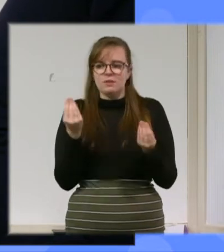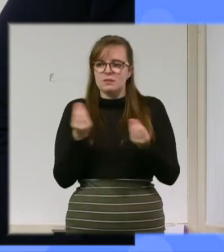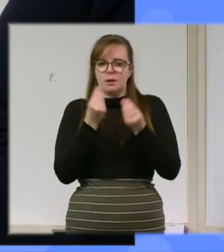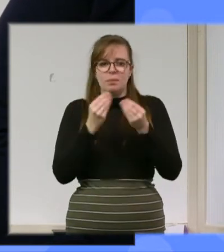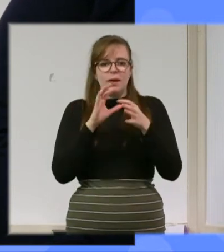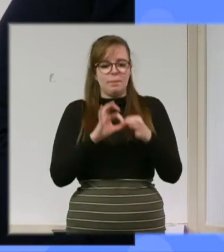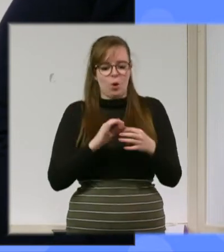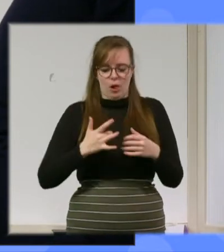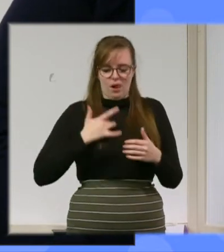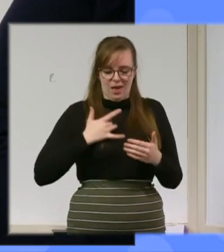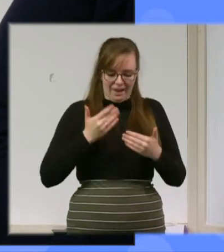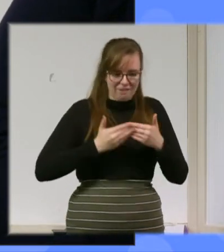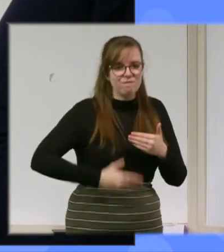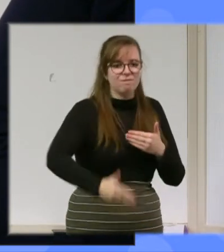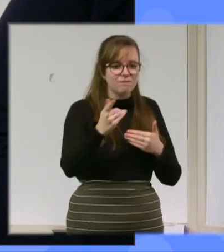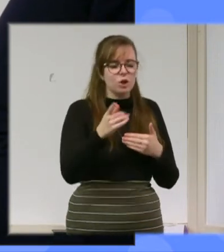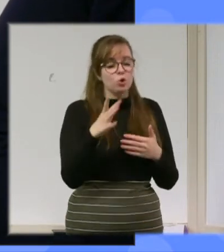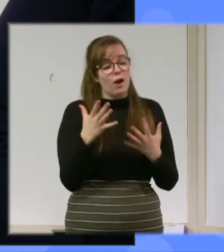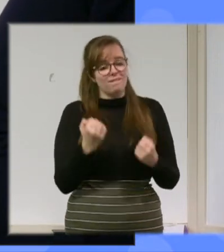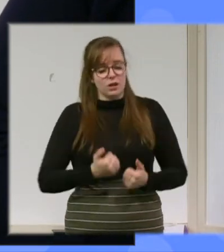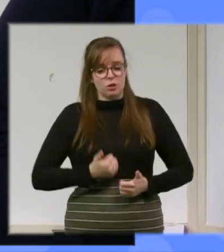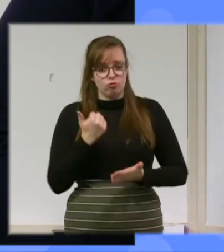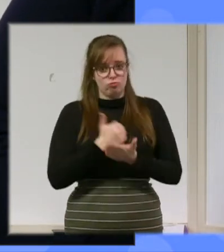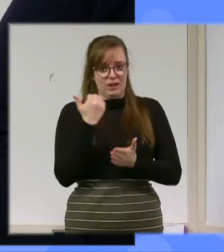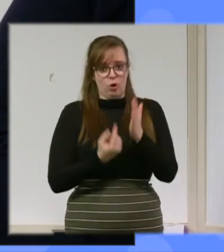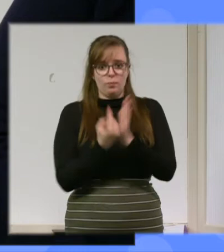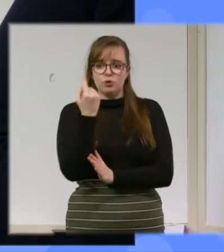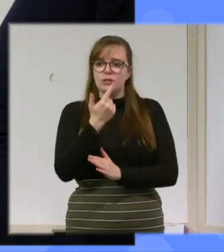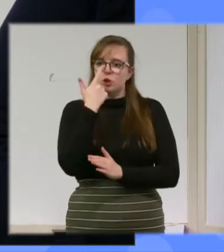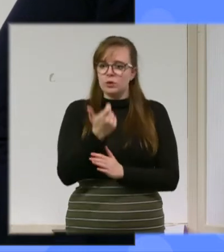continuing and you have a great opportunity to help steer change and